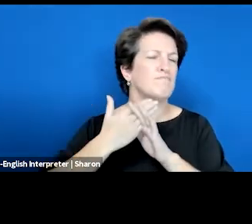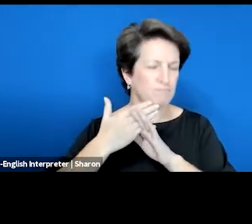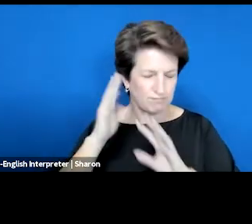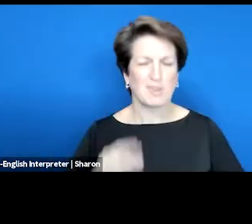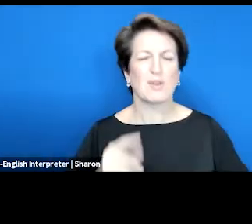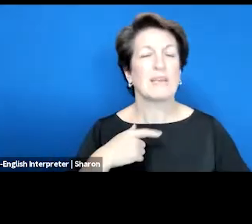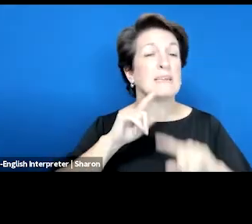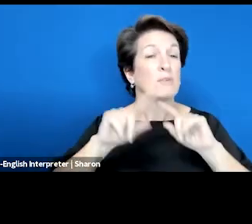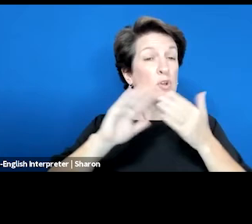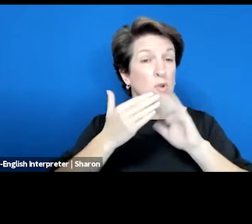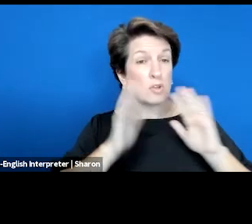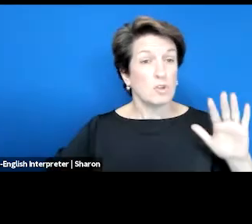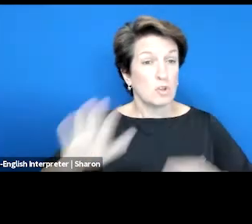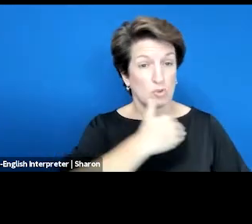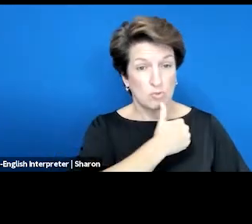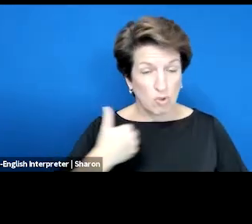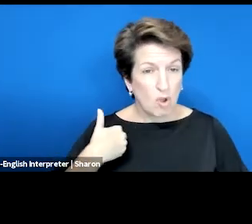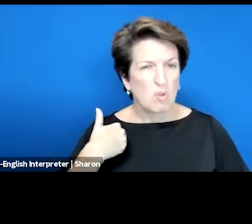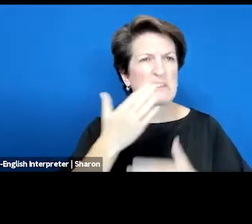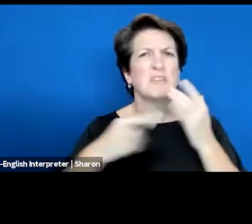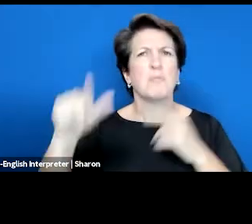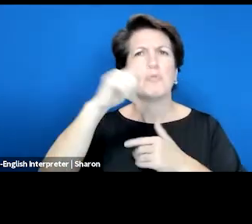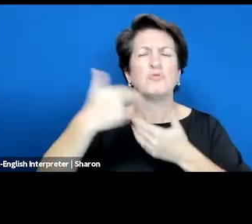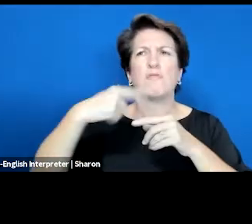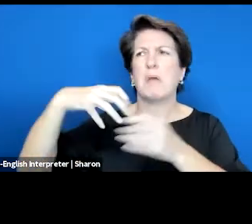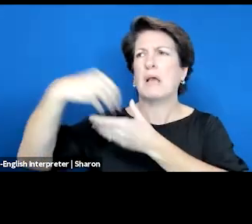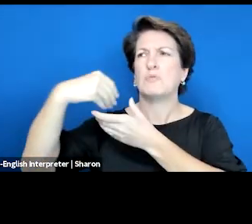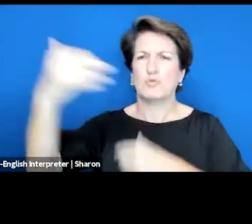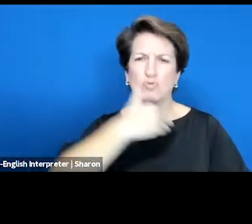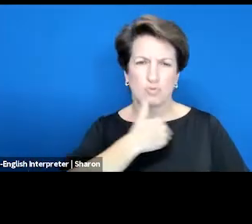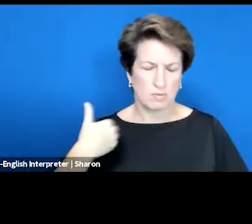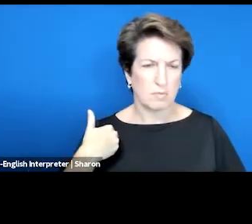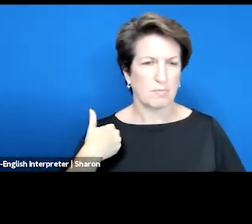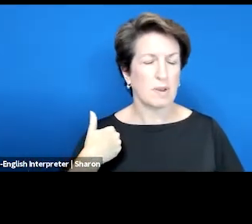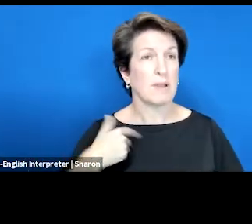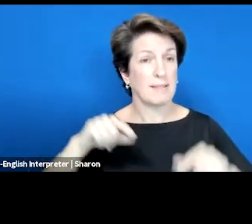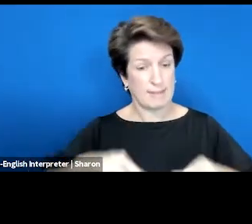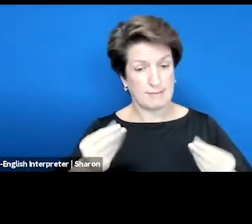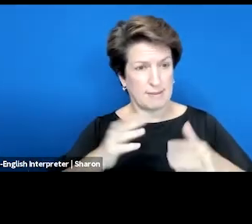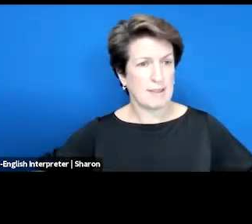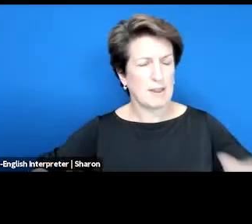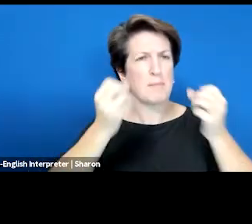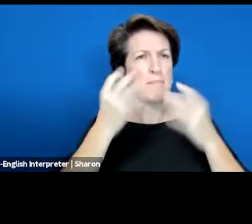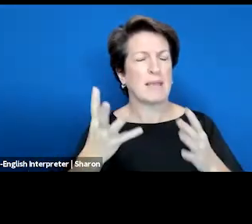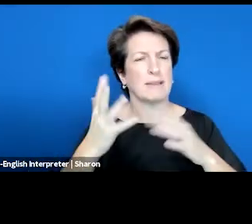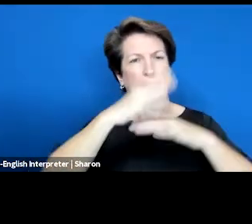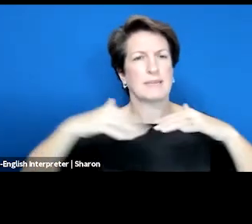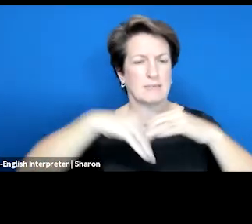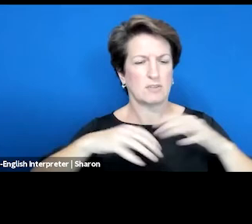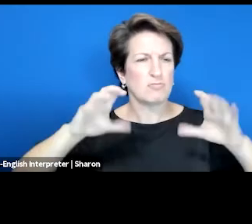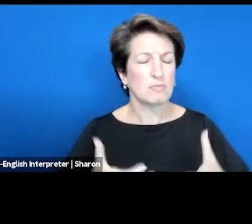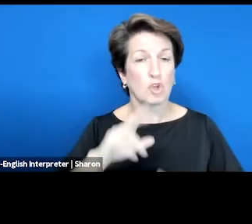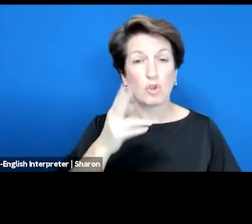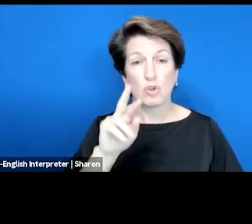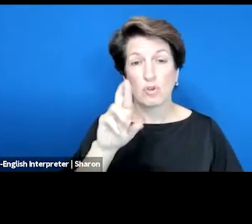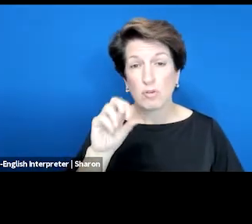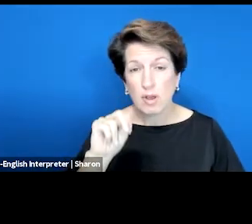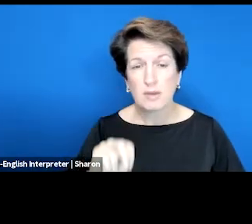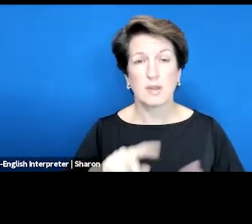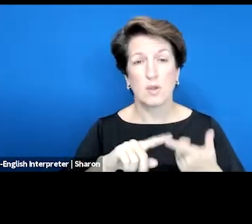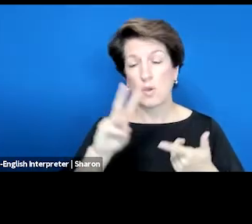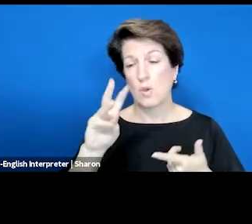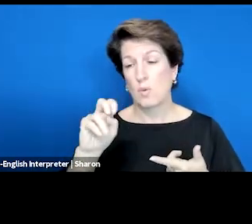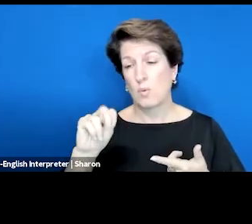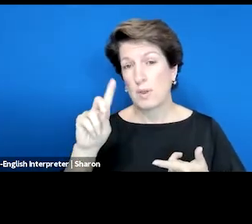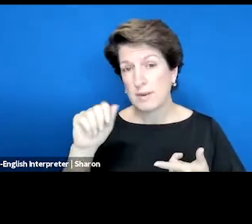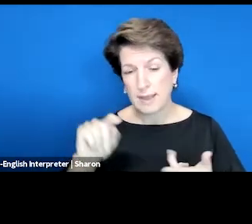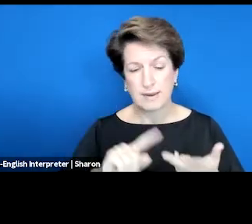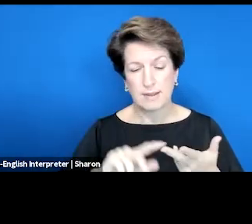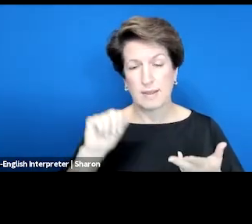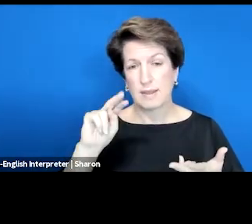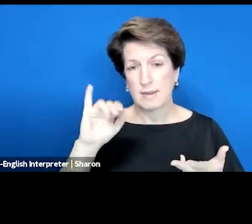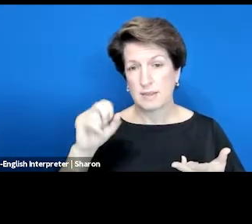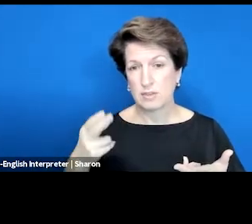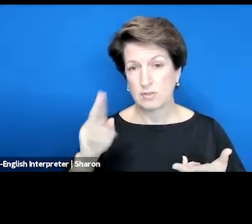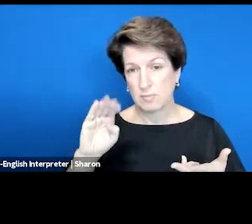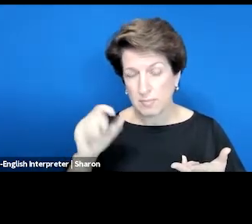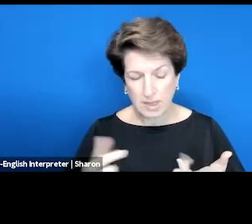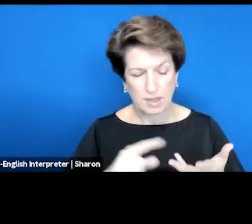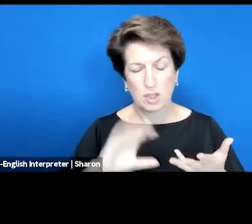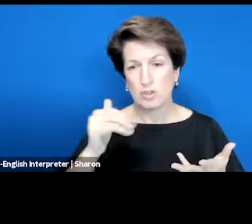this town